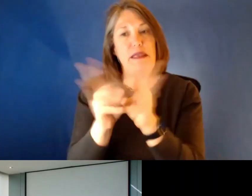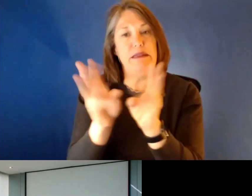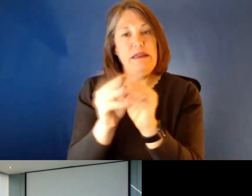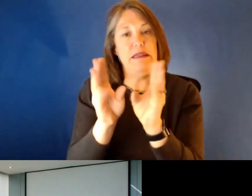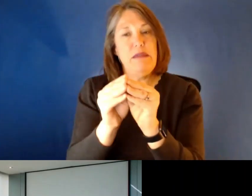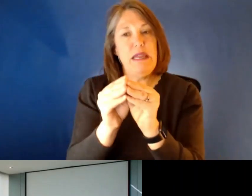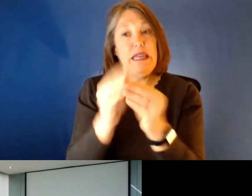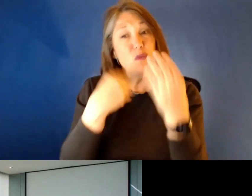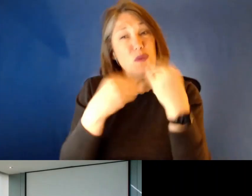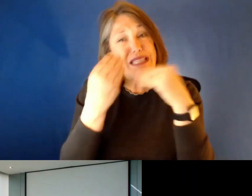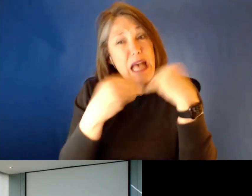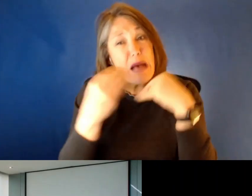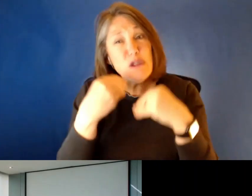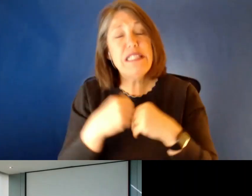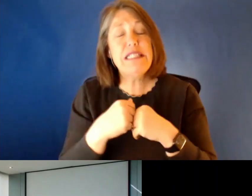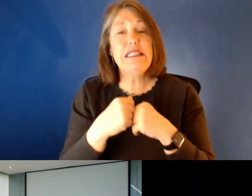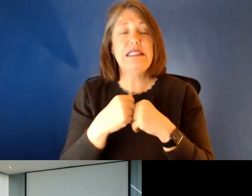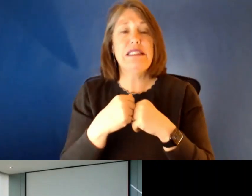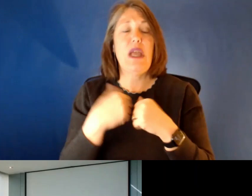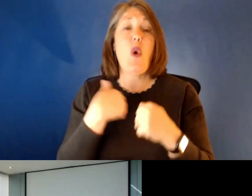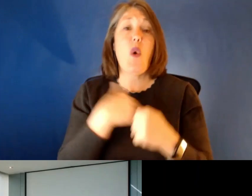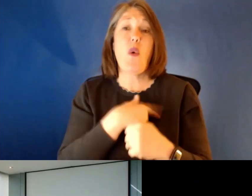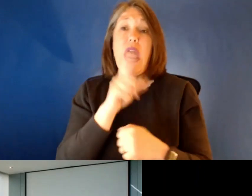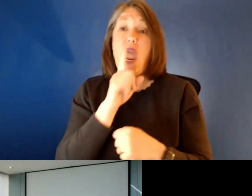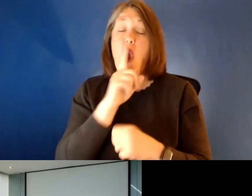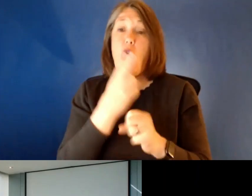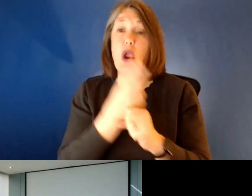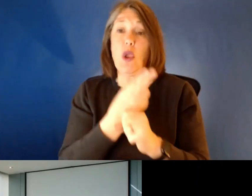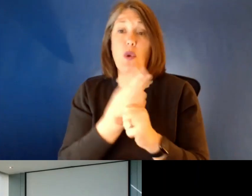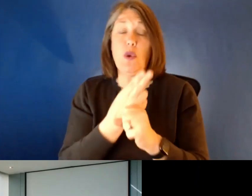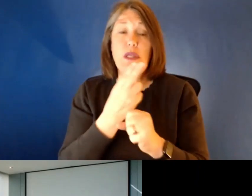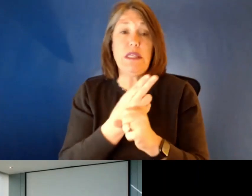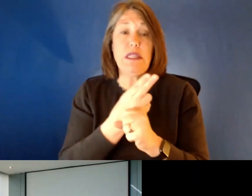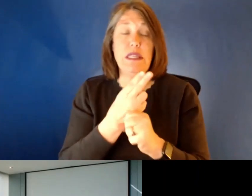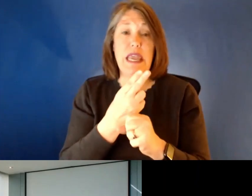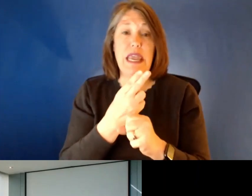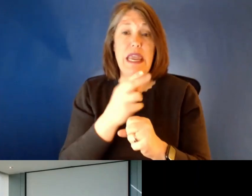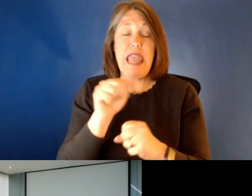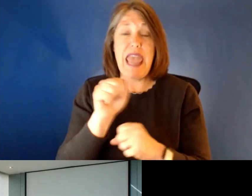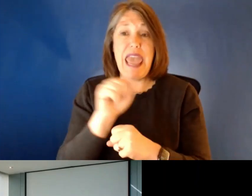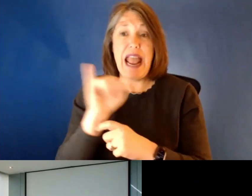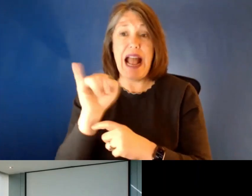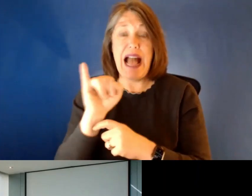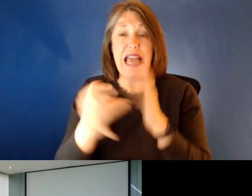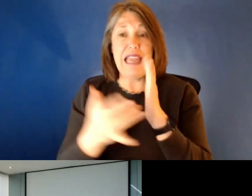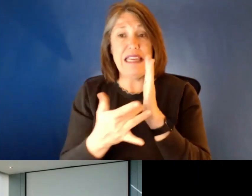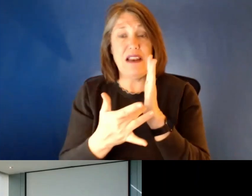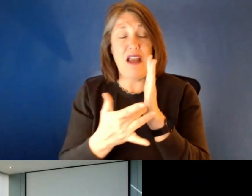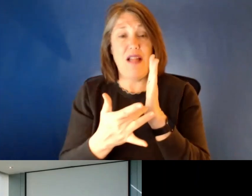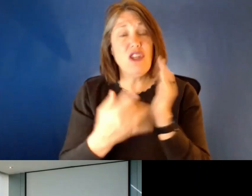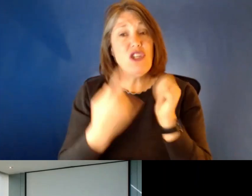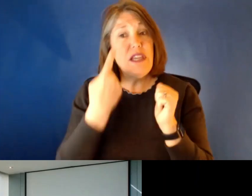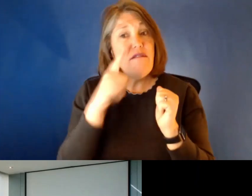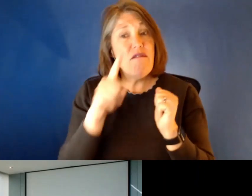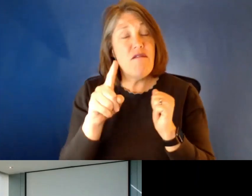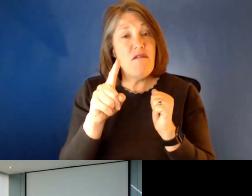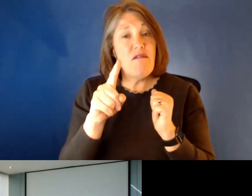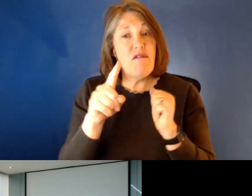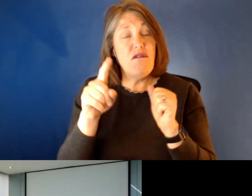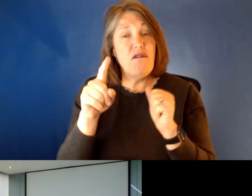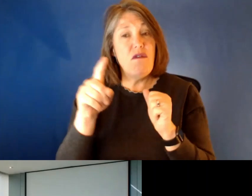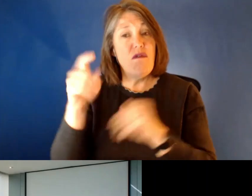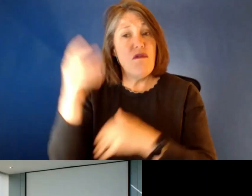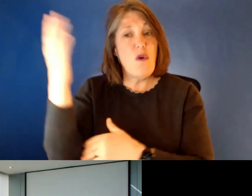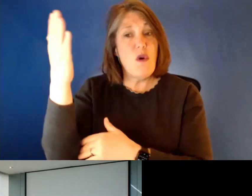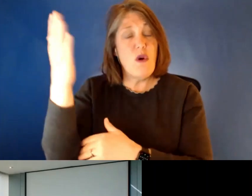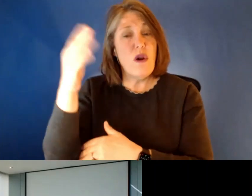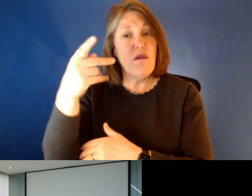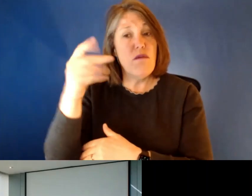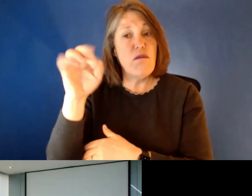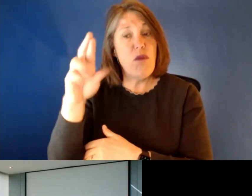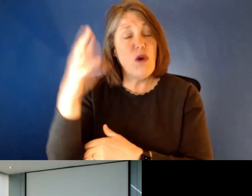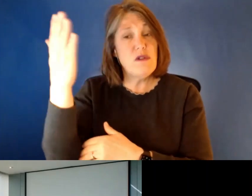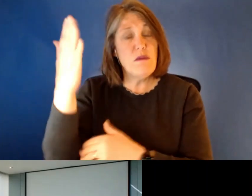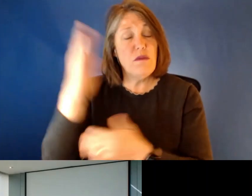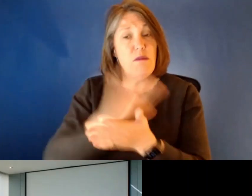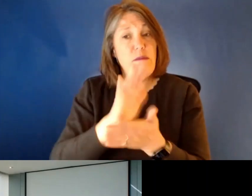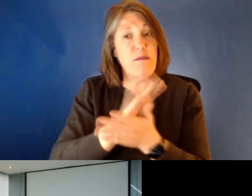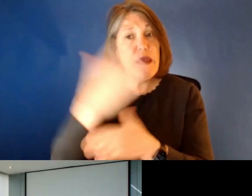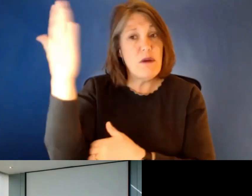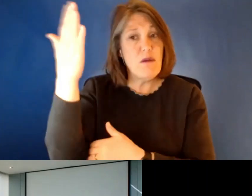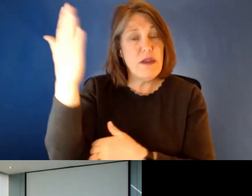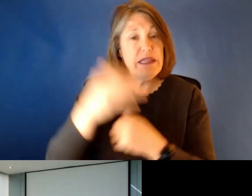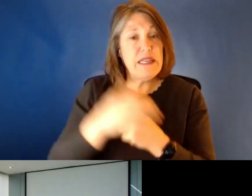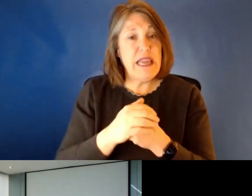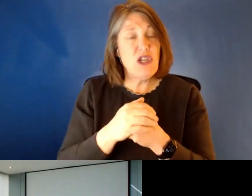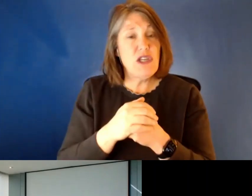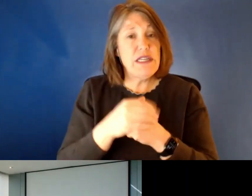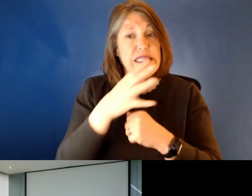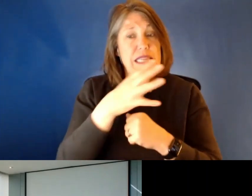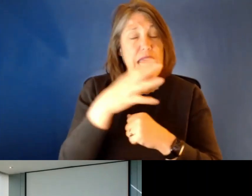06:20:08 We are using AI technology for poster presentations, paper presentations and roundtables.